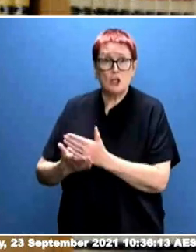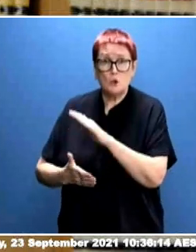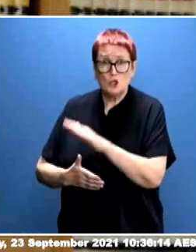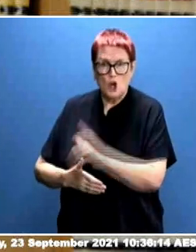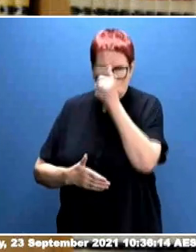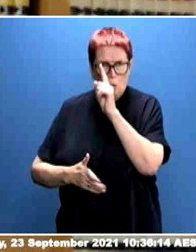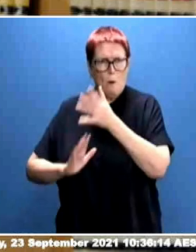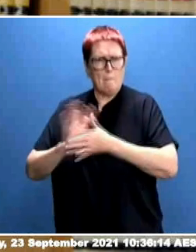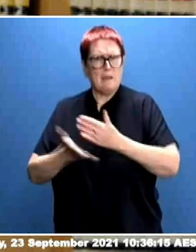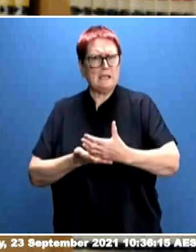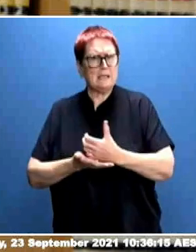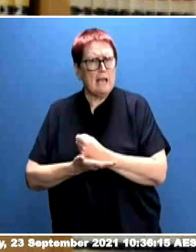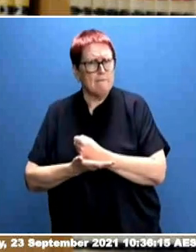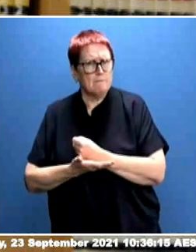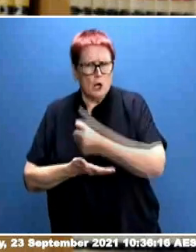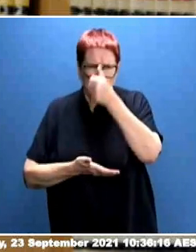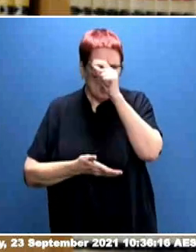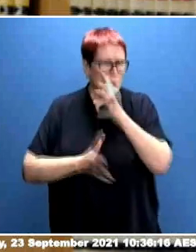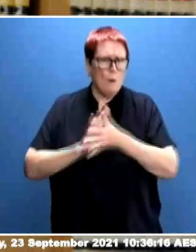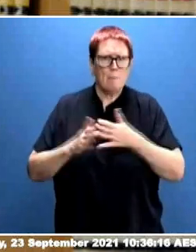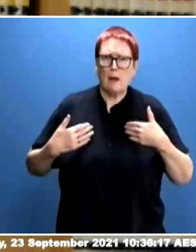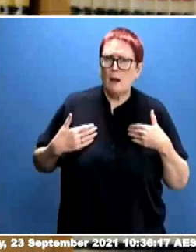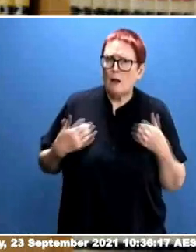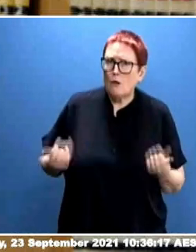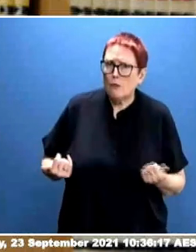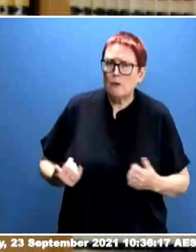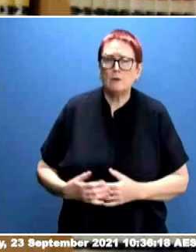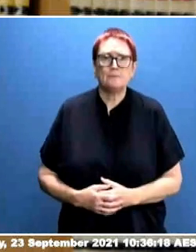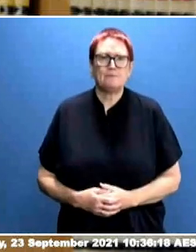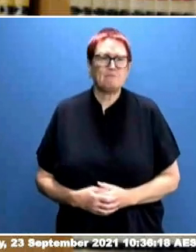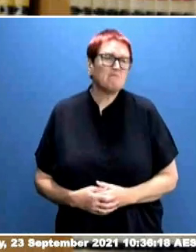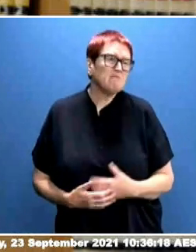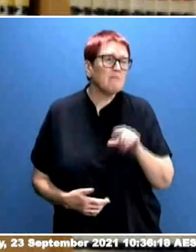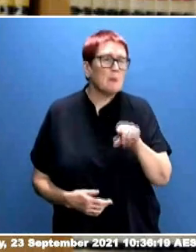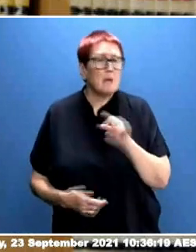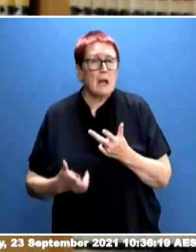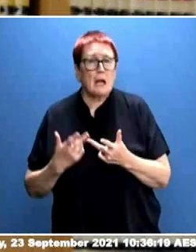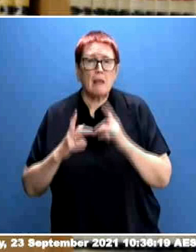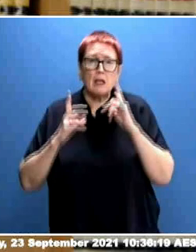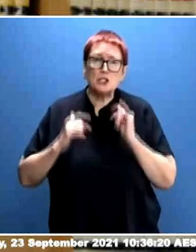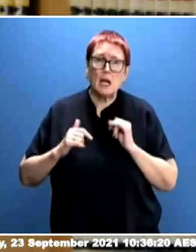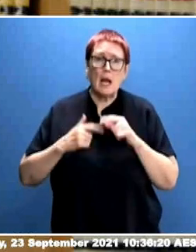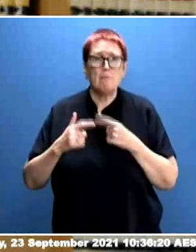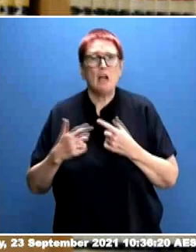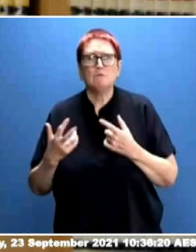understanding their health, and also usually we would select an item that is in relation to hope about their future.